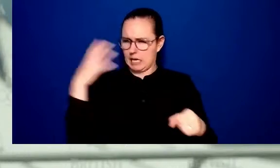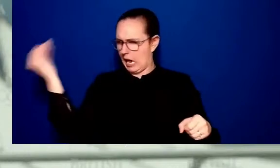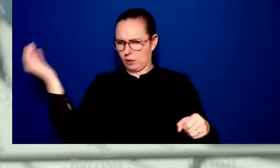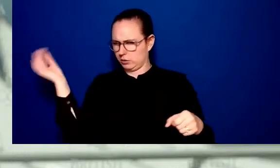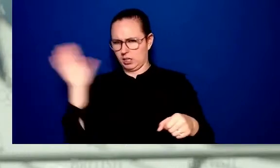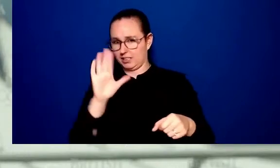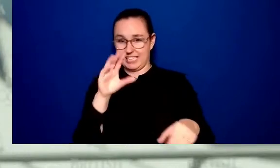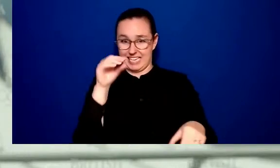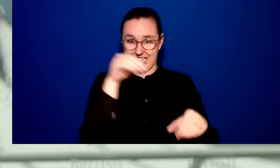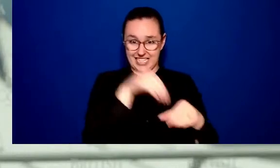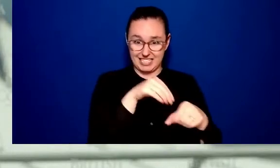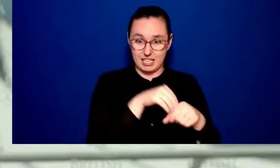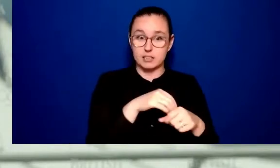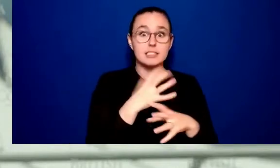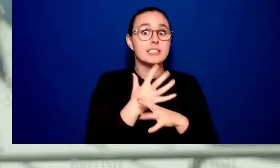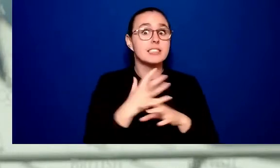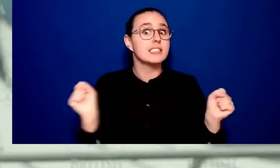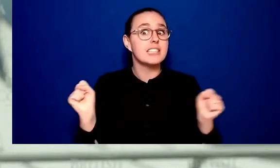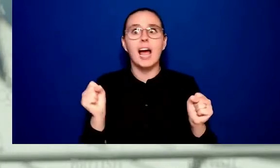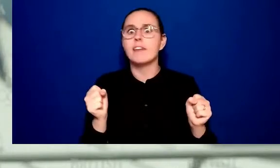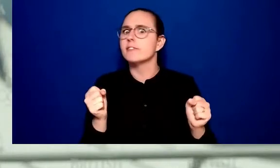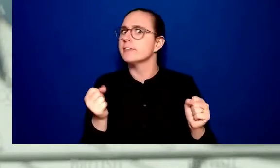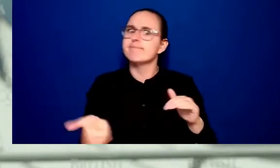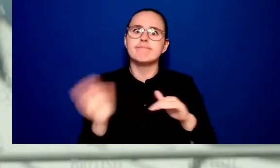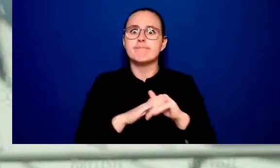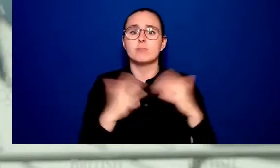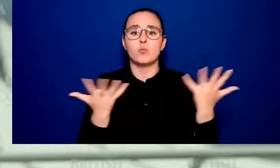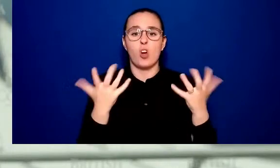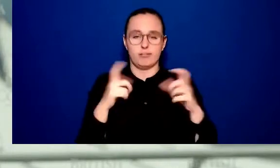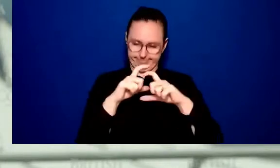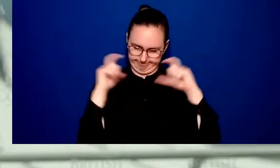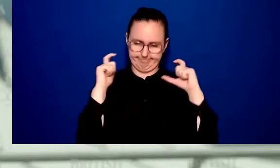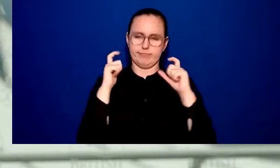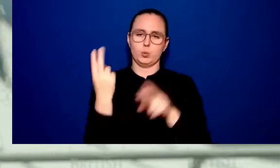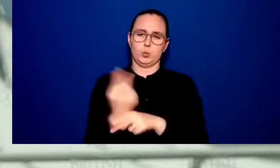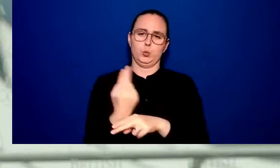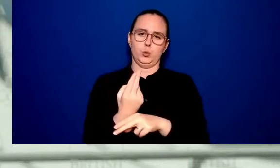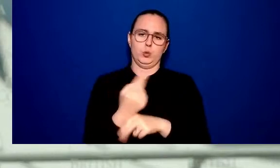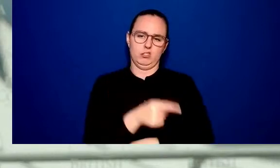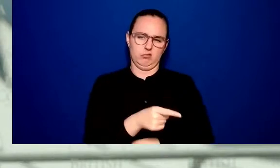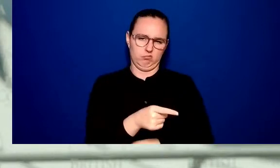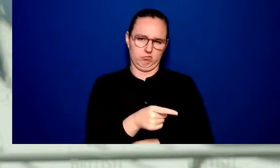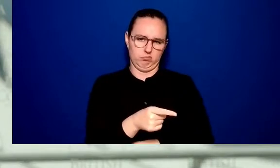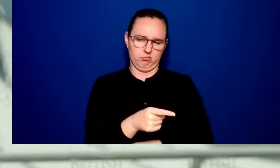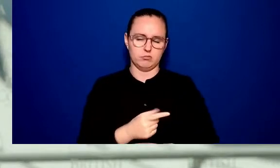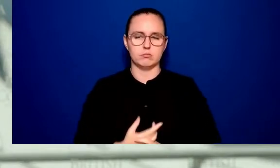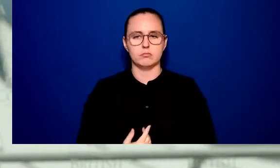part of it may need to stay for longer. Our next question is